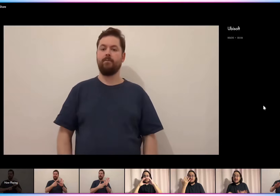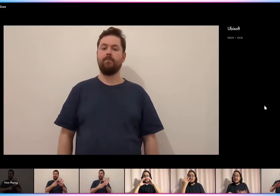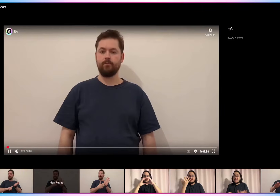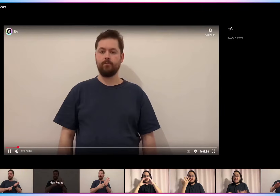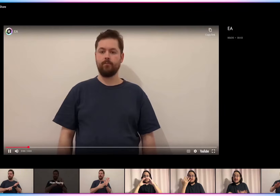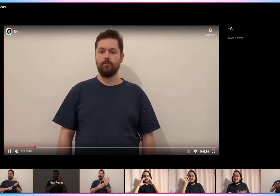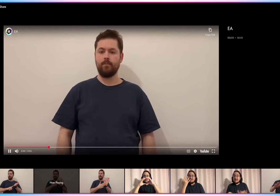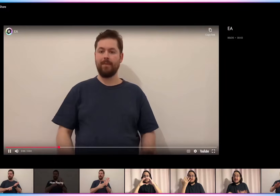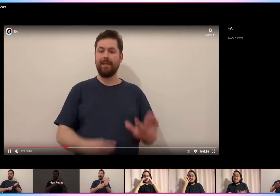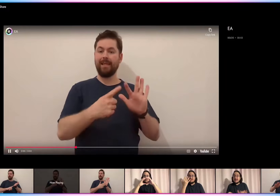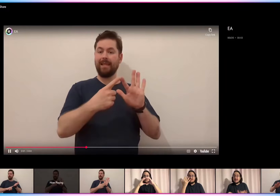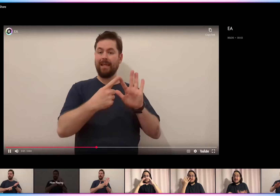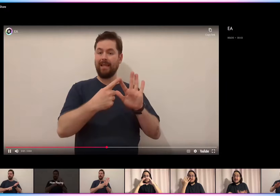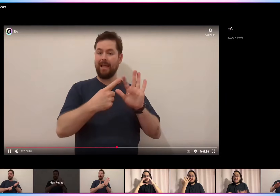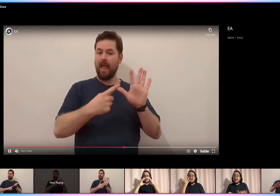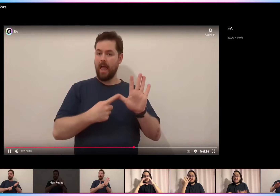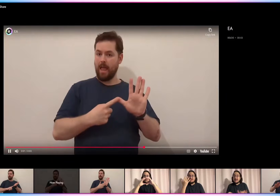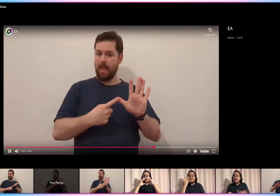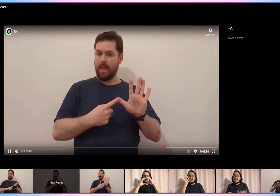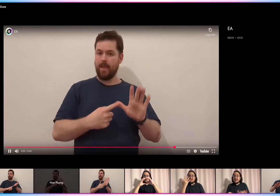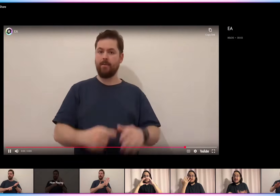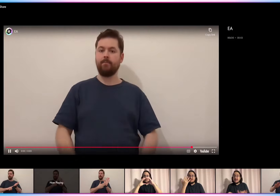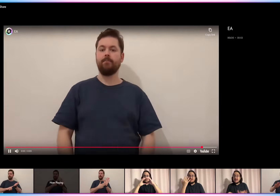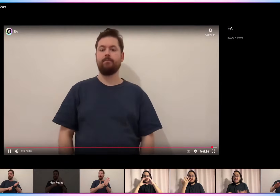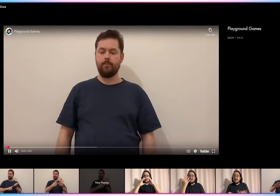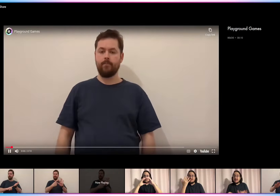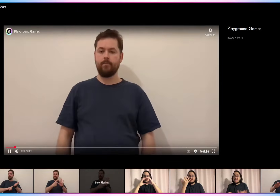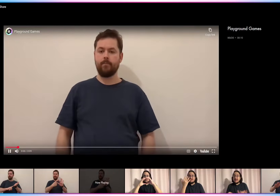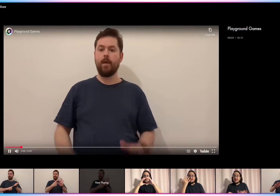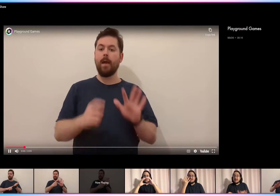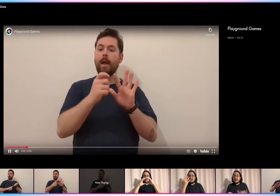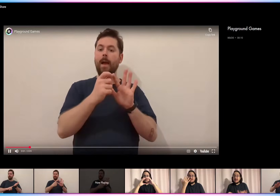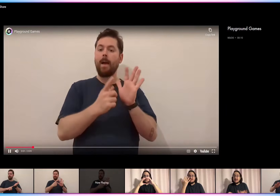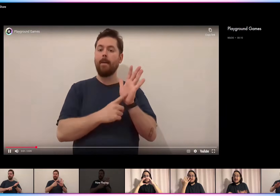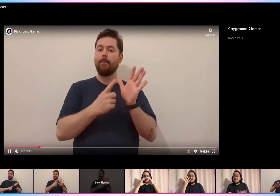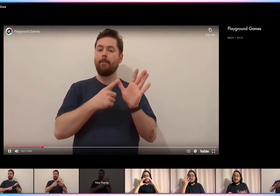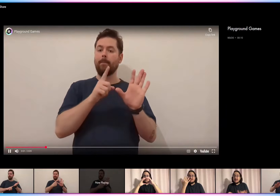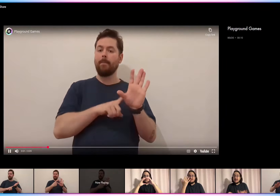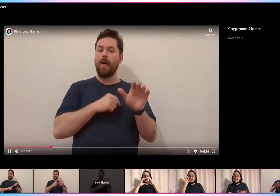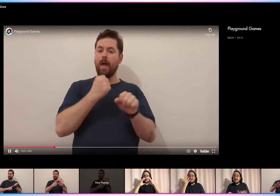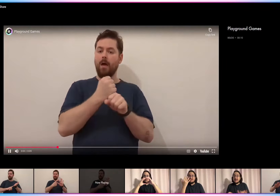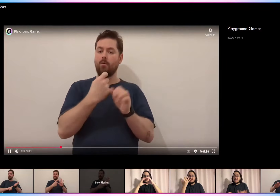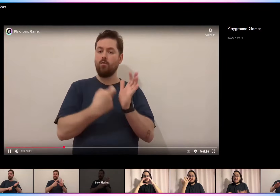BSL has had quite a lengthy history of repression and stigma against its usage here in the UK.